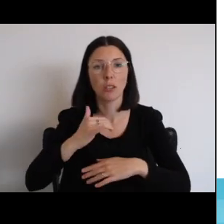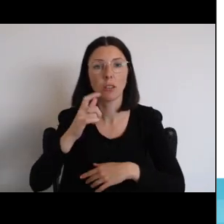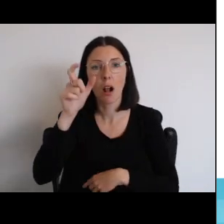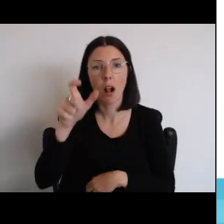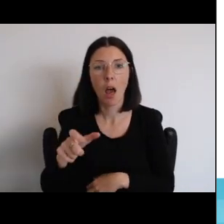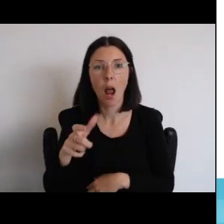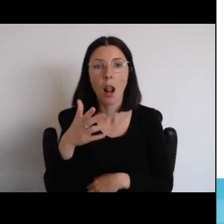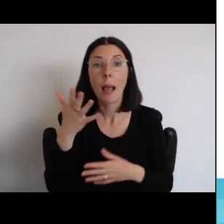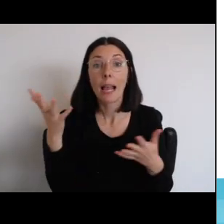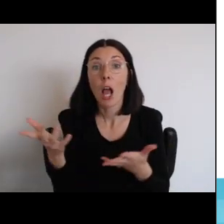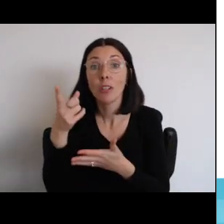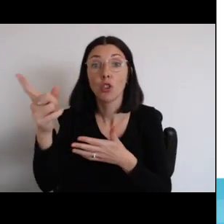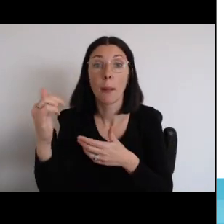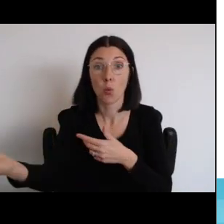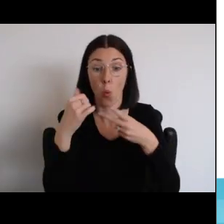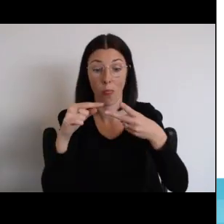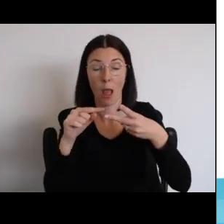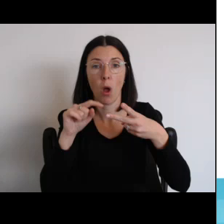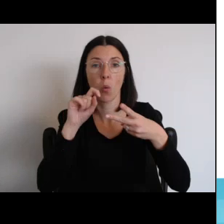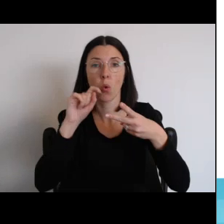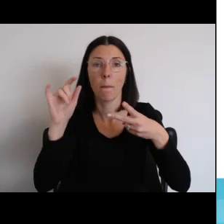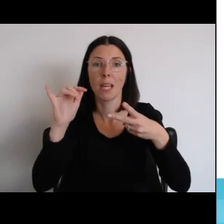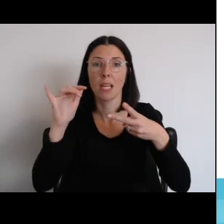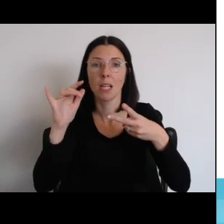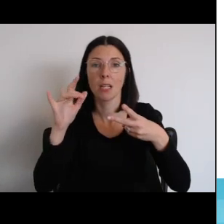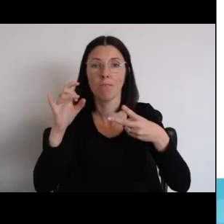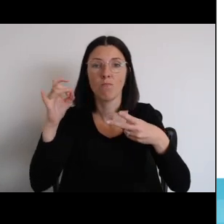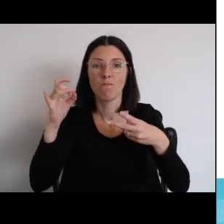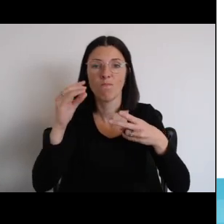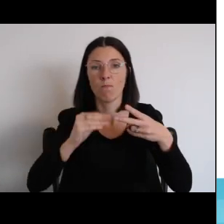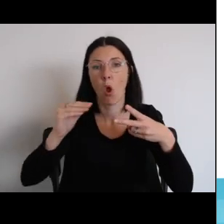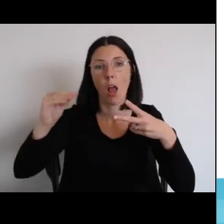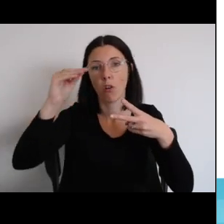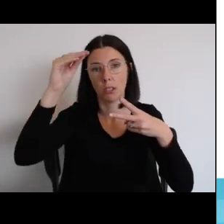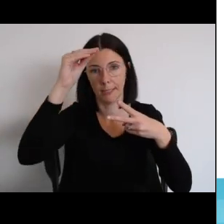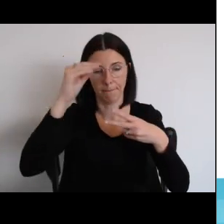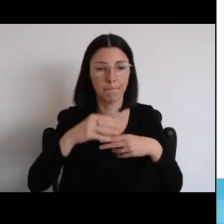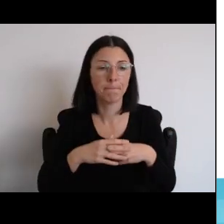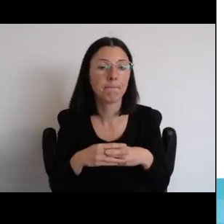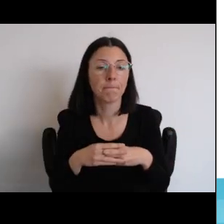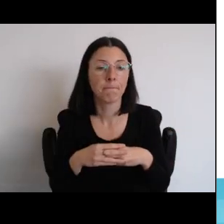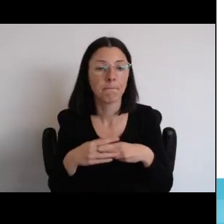call queue and the last number there um questions about an application you have already submitted so